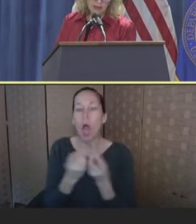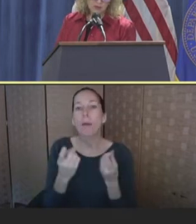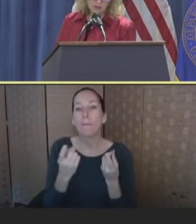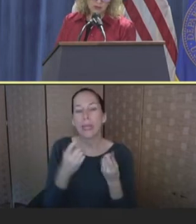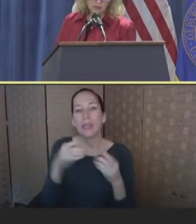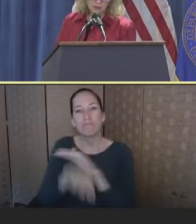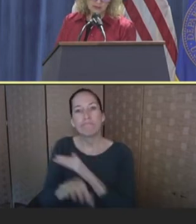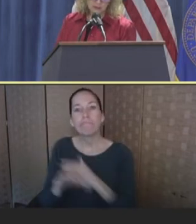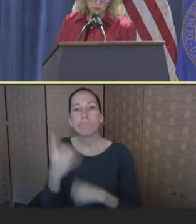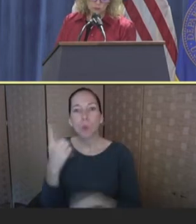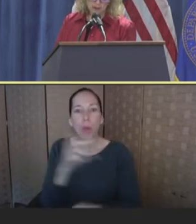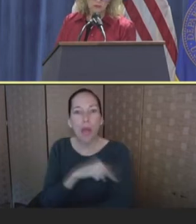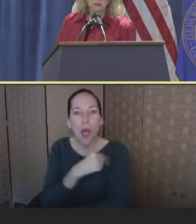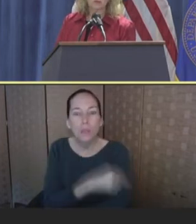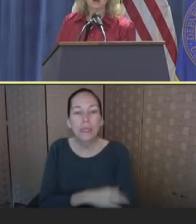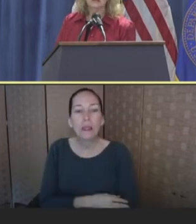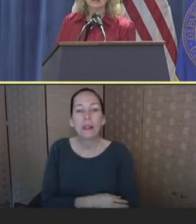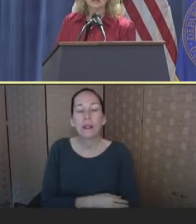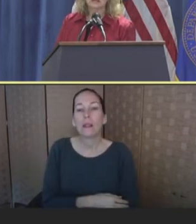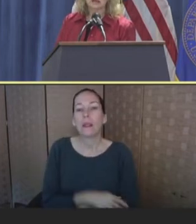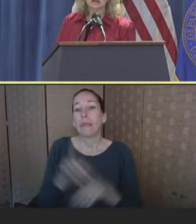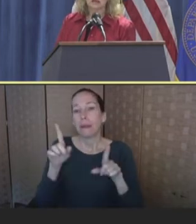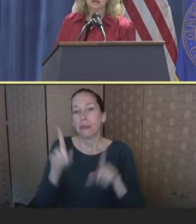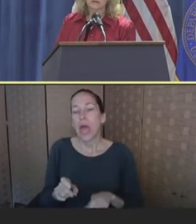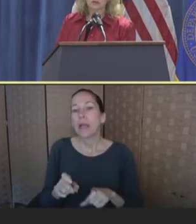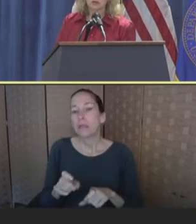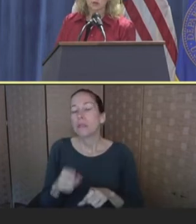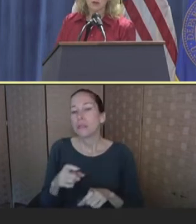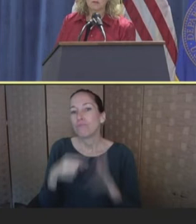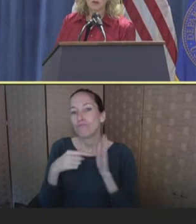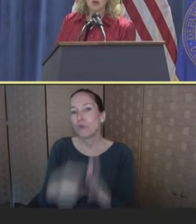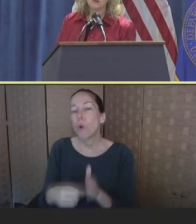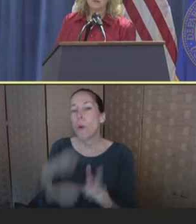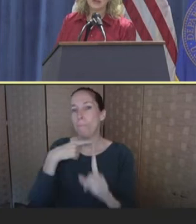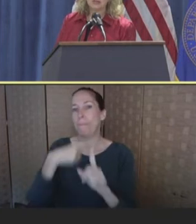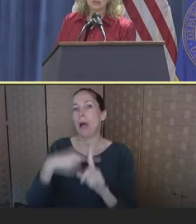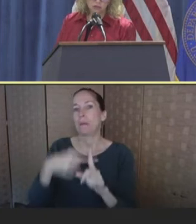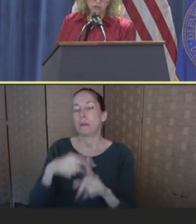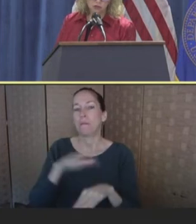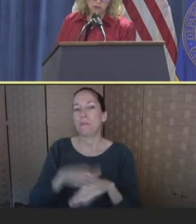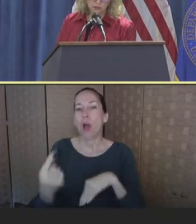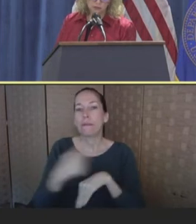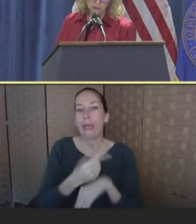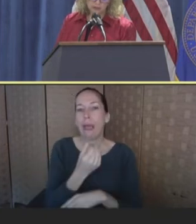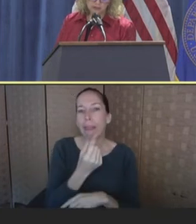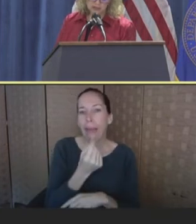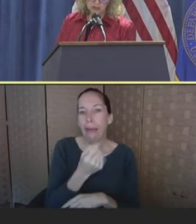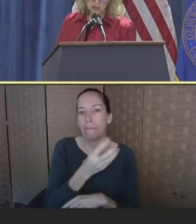and the specimens were positive on dates 11 and 12, with the patient discharged to rehabilitation